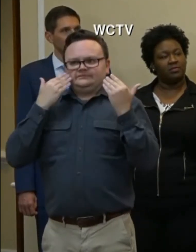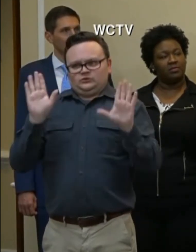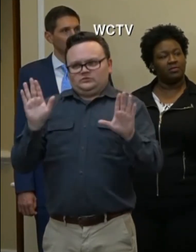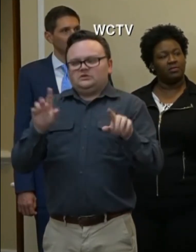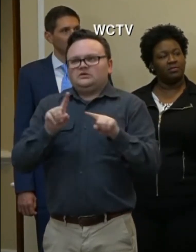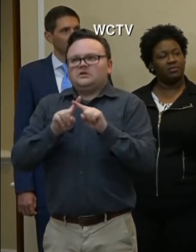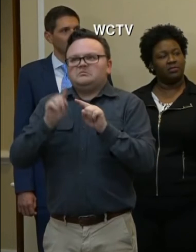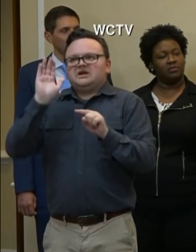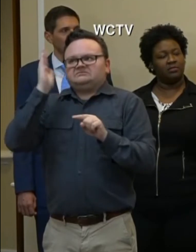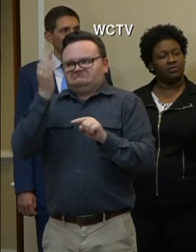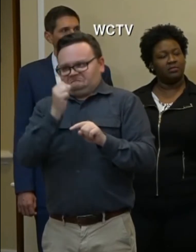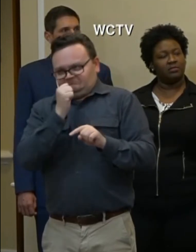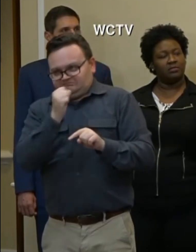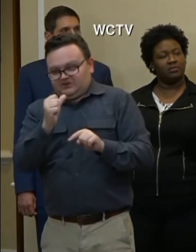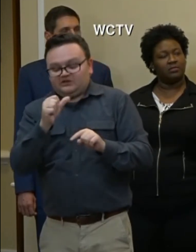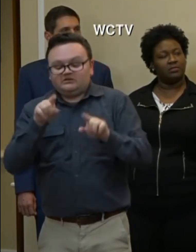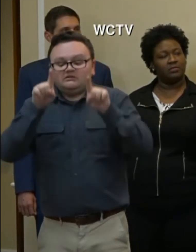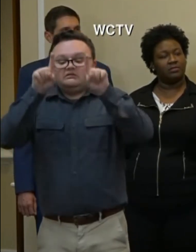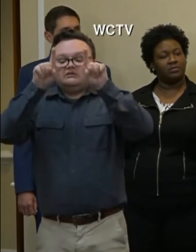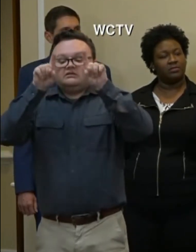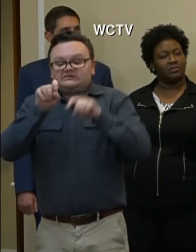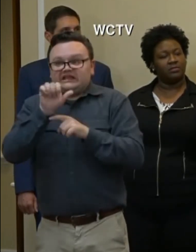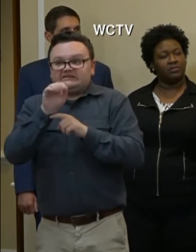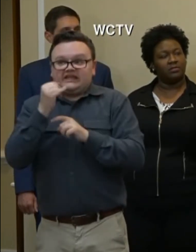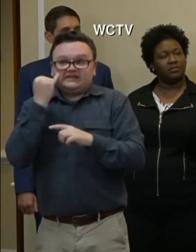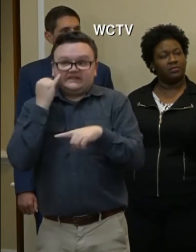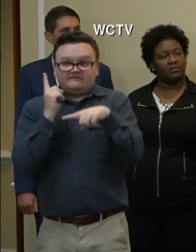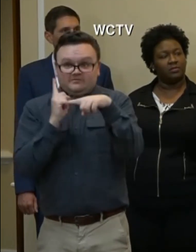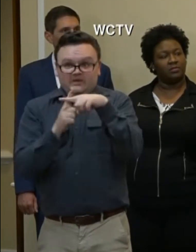come in they're tested if there's a positive then the then the investigation